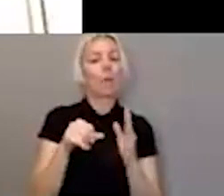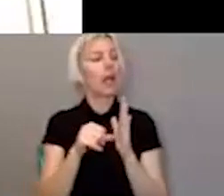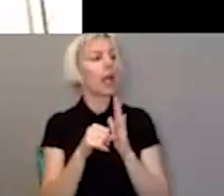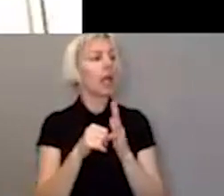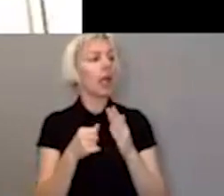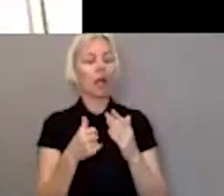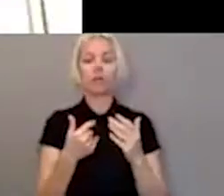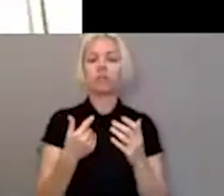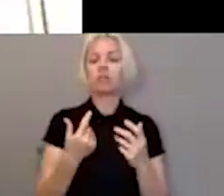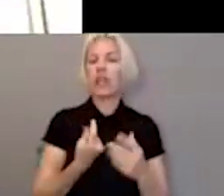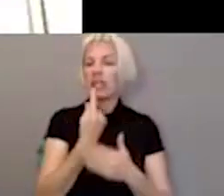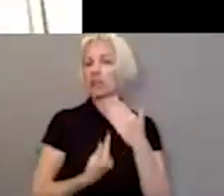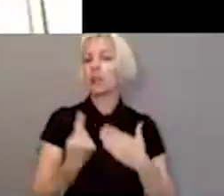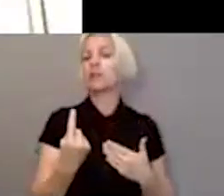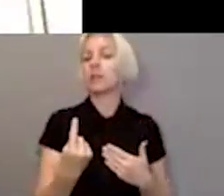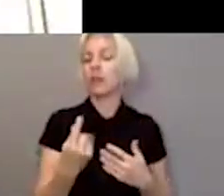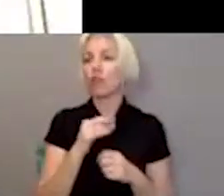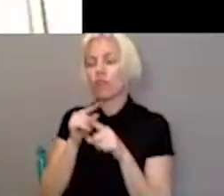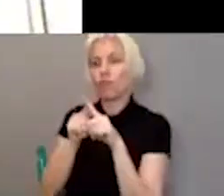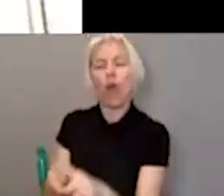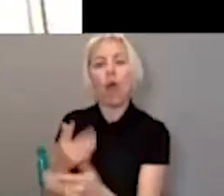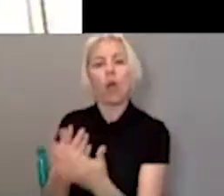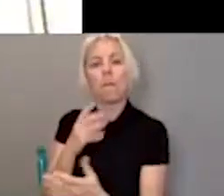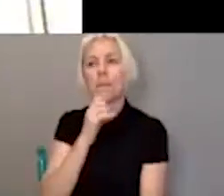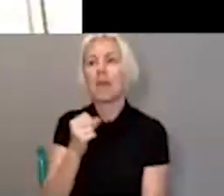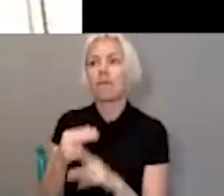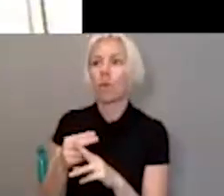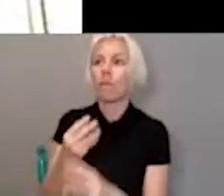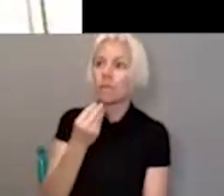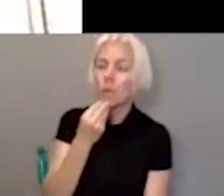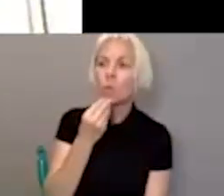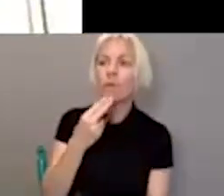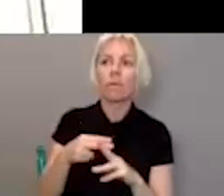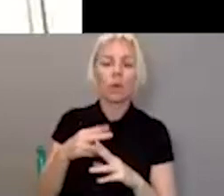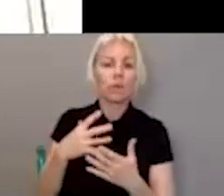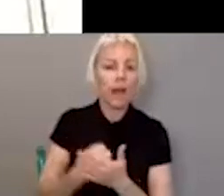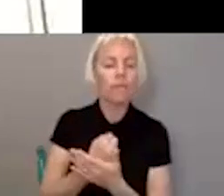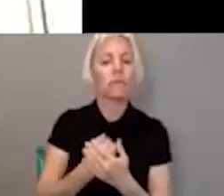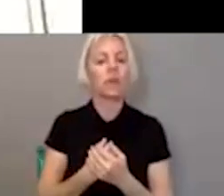women I'm talking to - my niece, even those around me - supporting each other, role-modelling